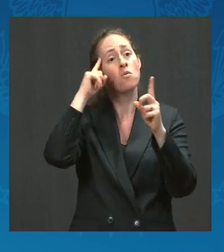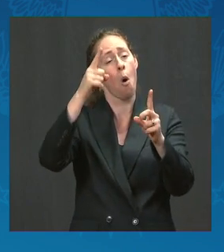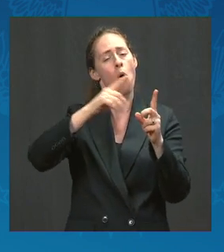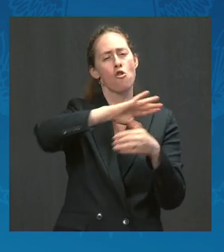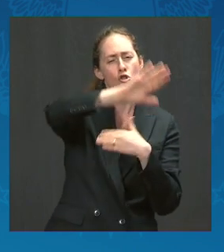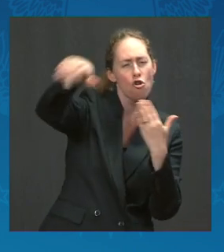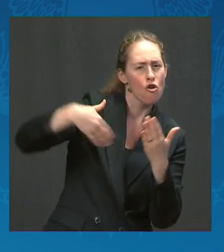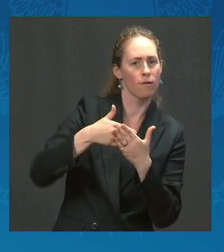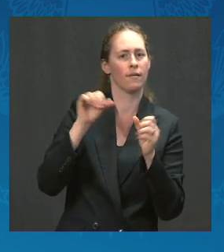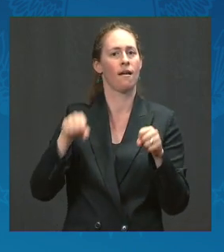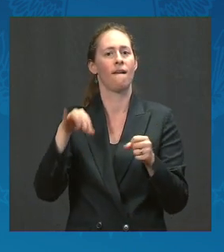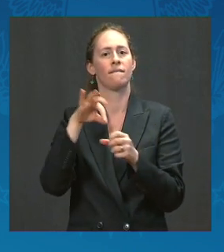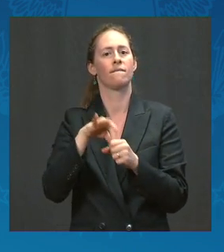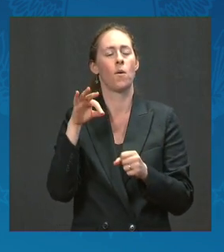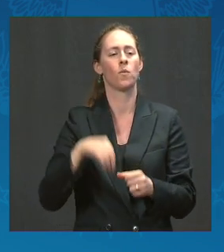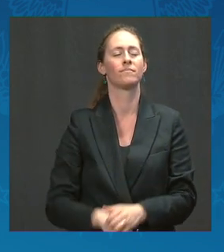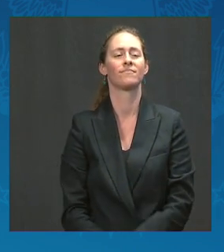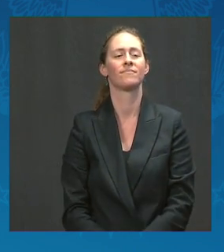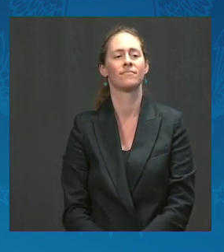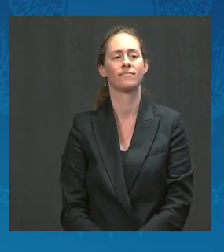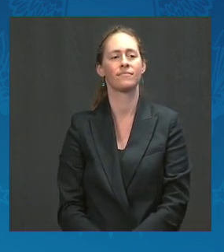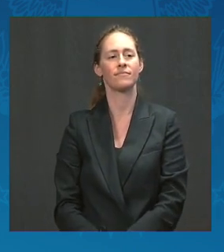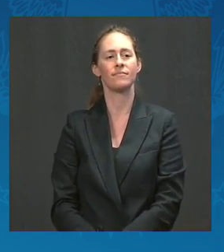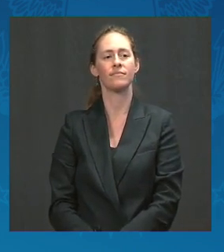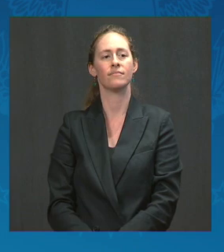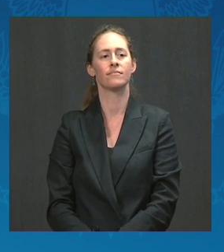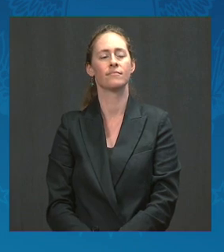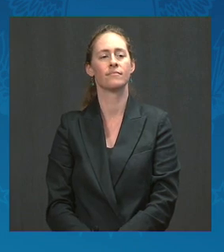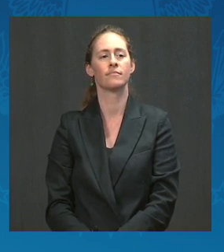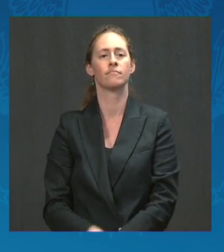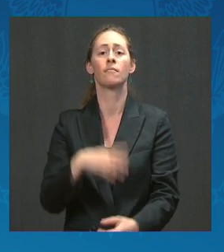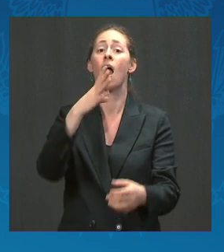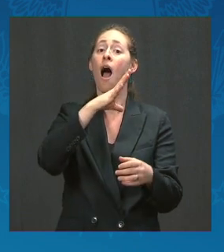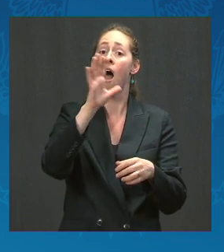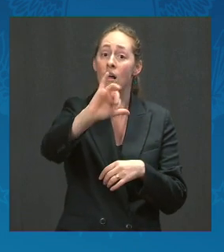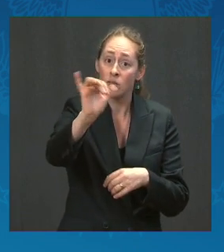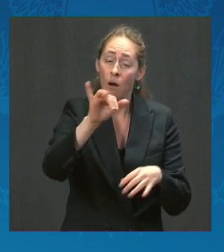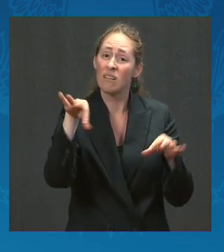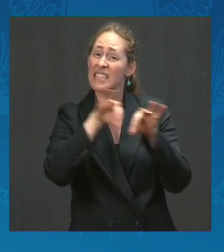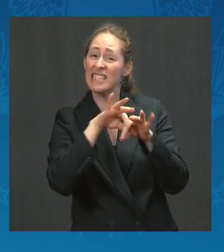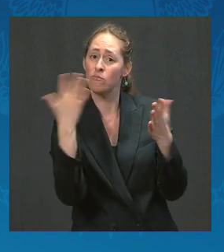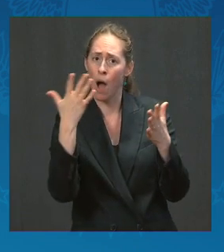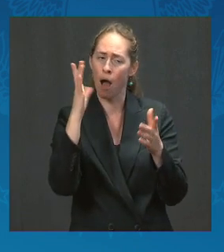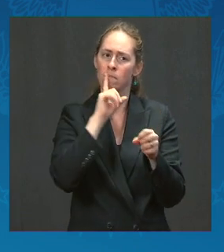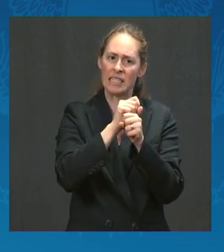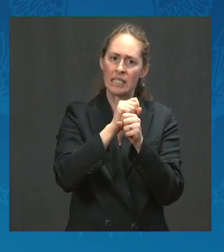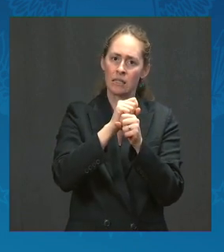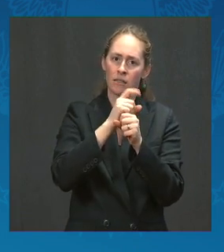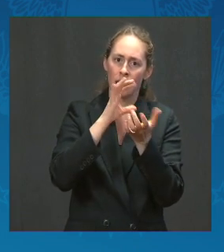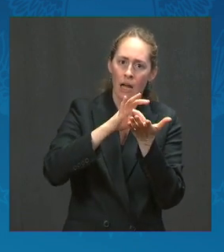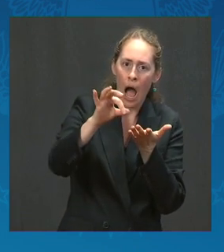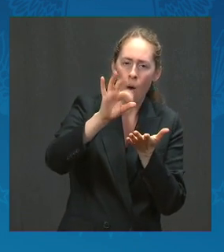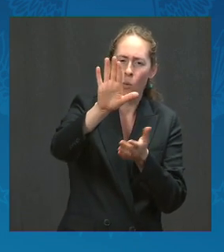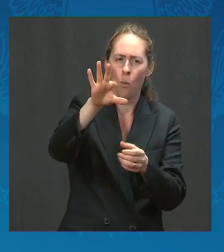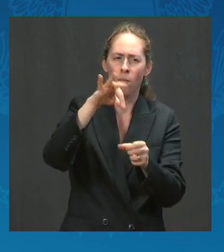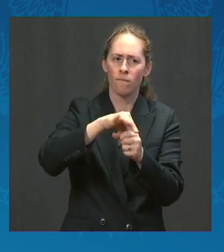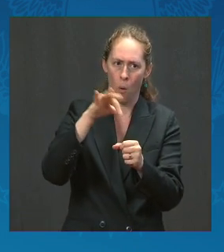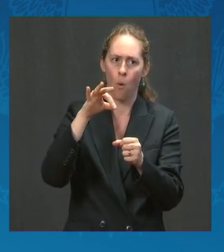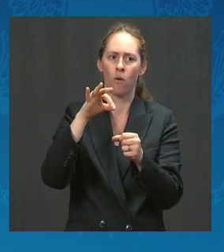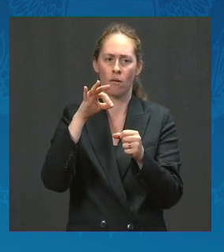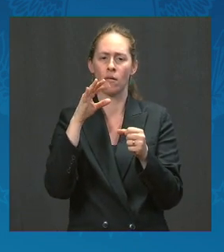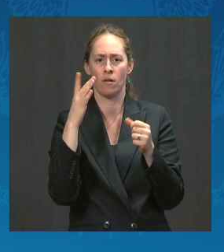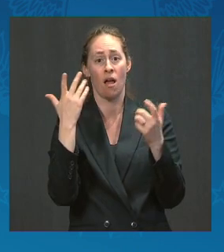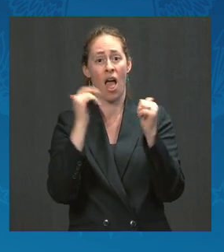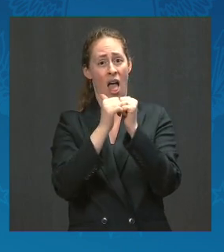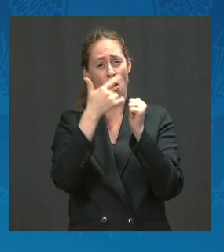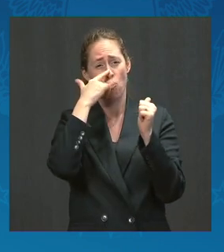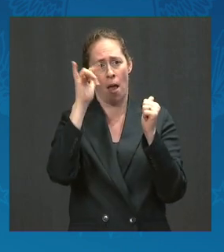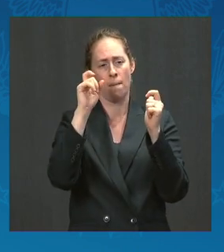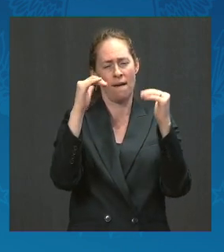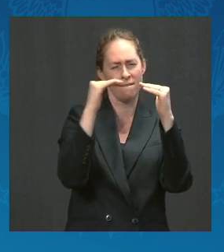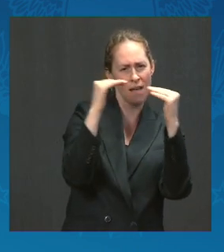and have their vote counted in a fair and transparent process.